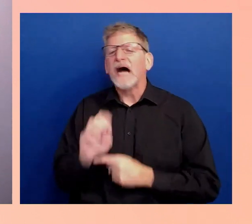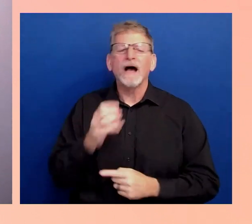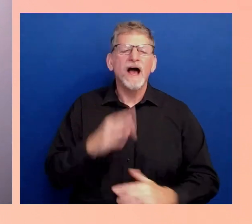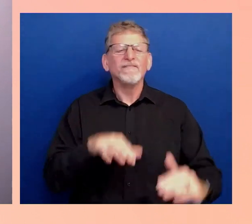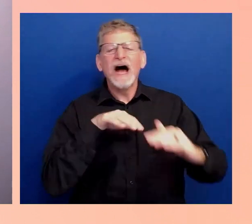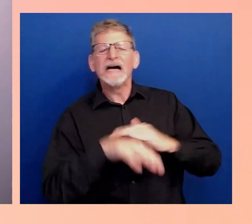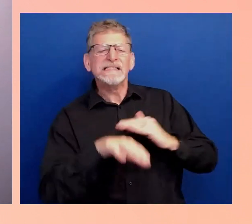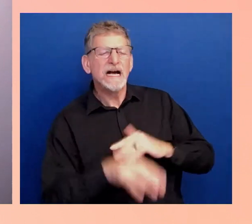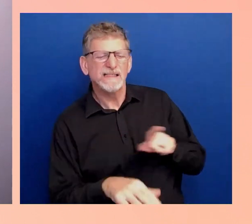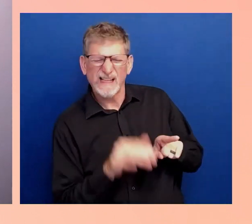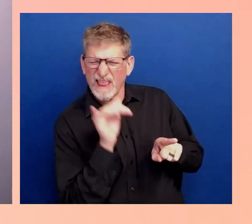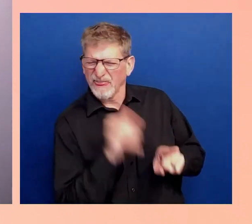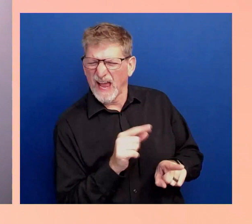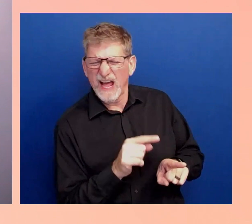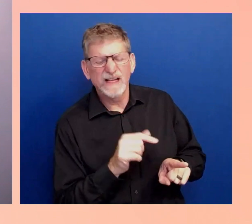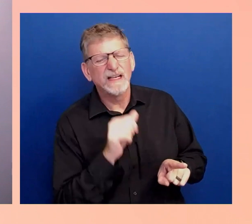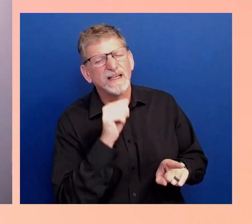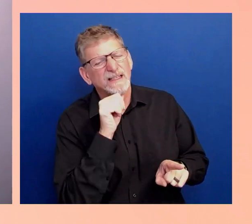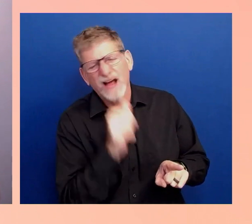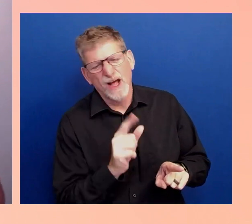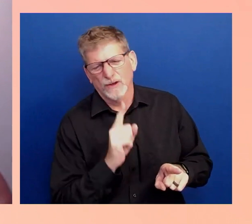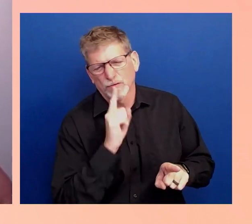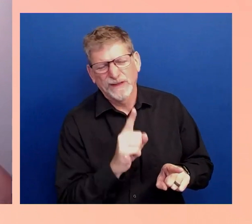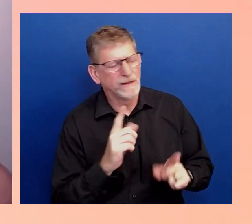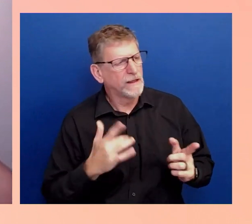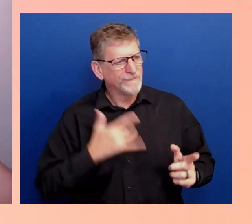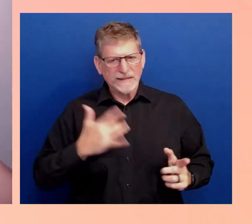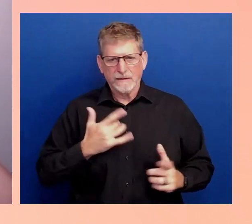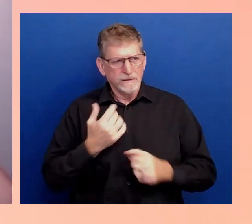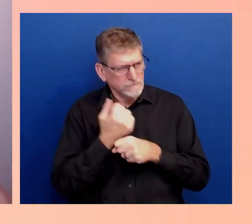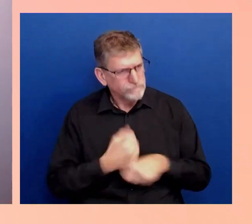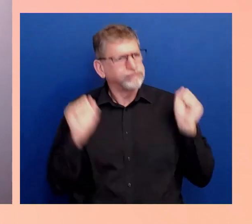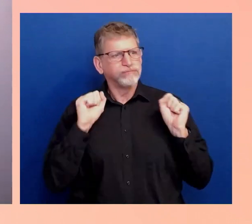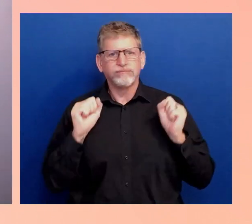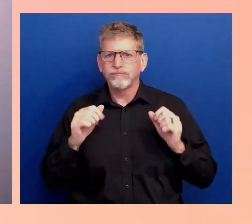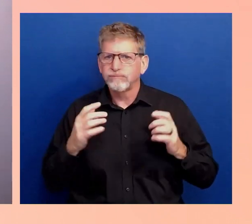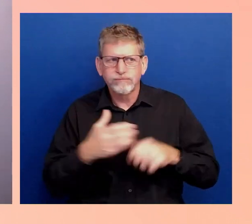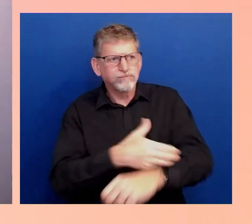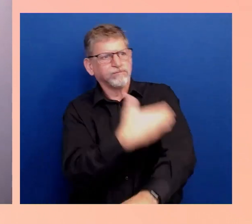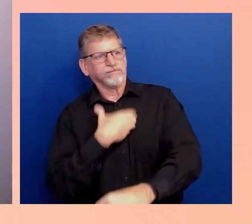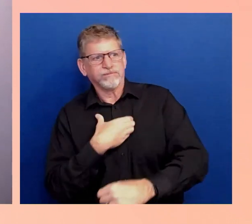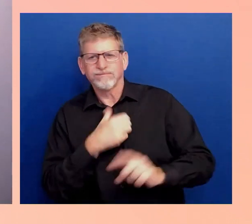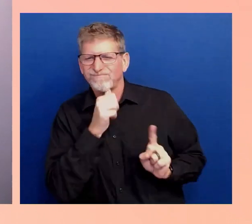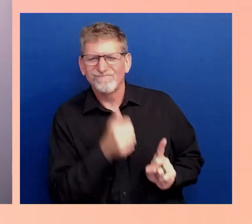but access done in the service of love, justice, and connection, and community,